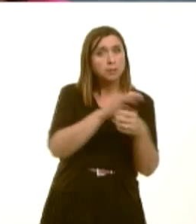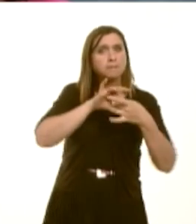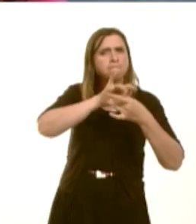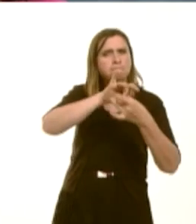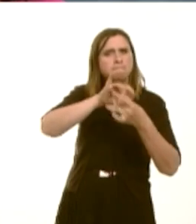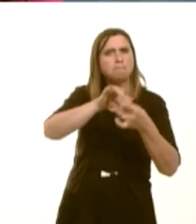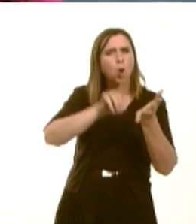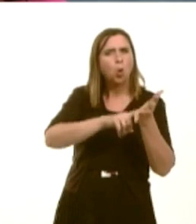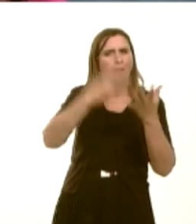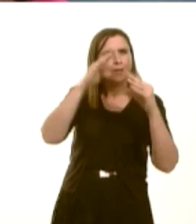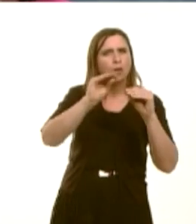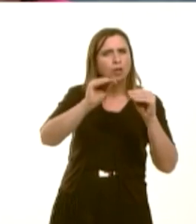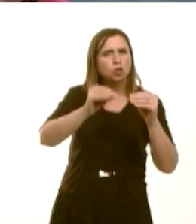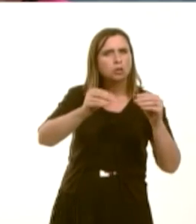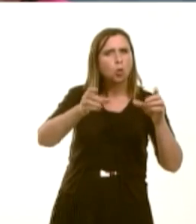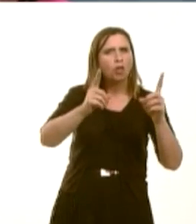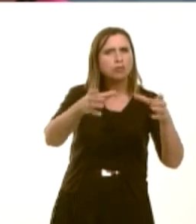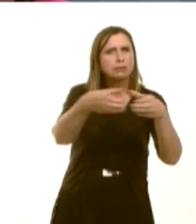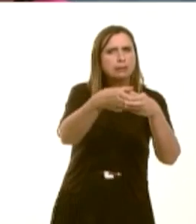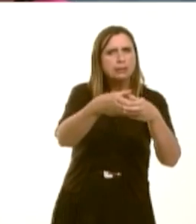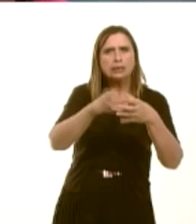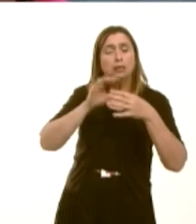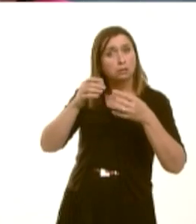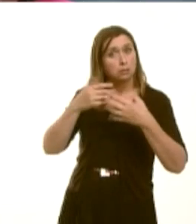authorities to deliver in schools and in young peopleís environments, such as the young